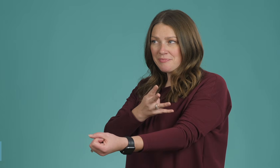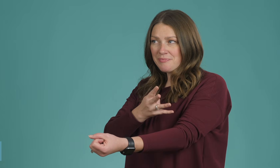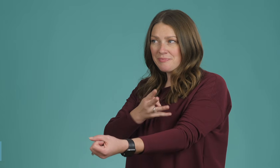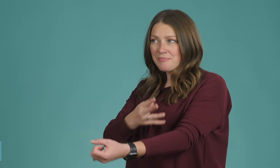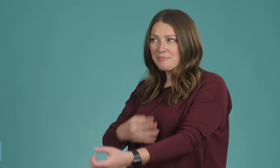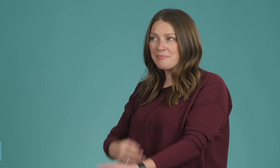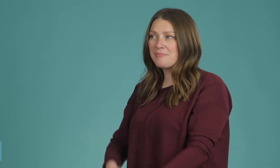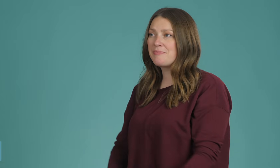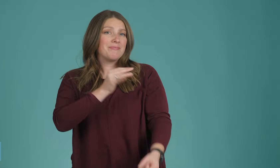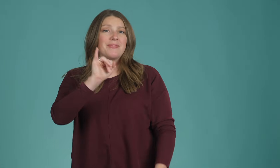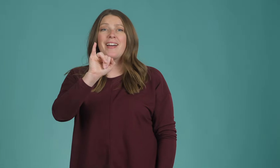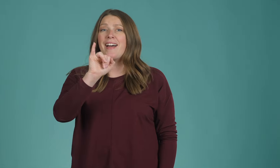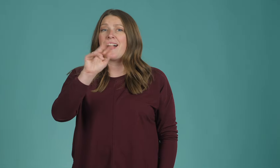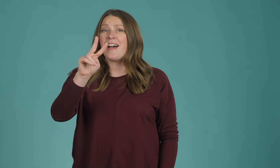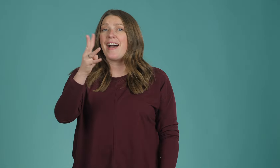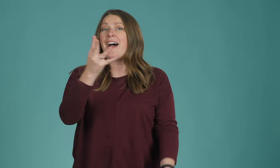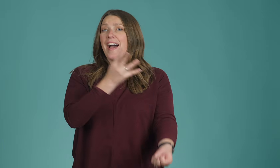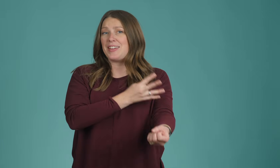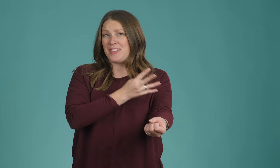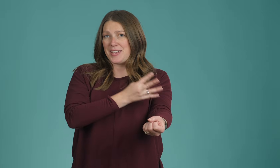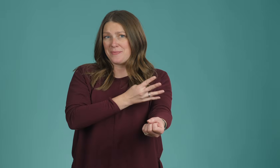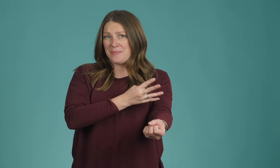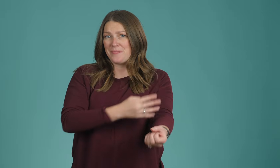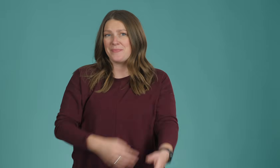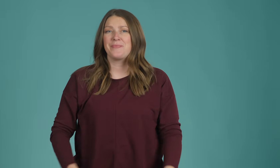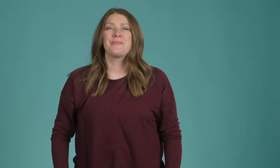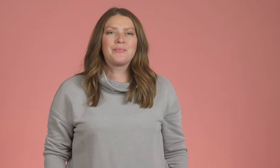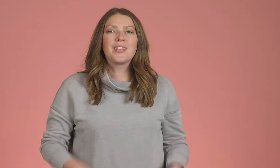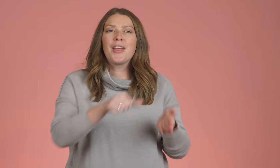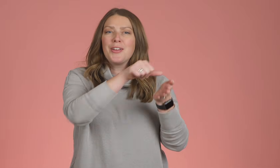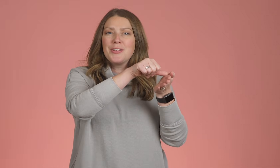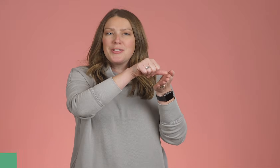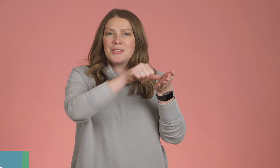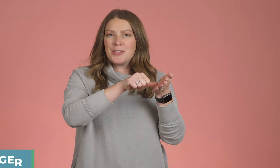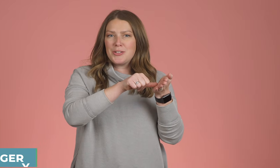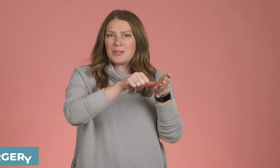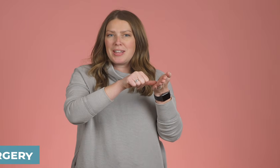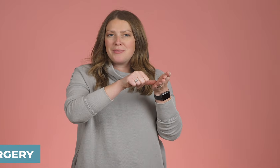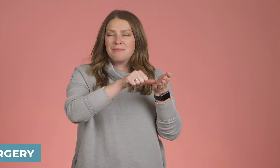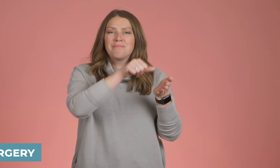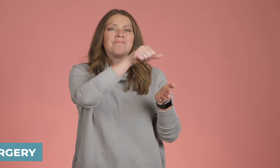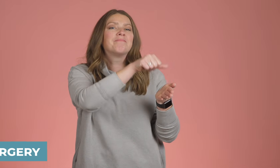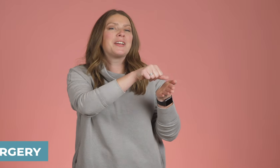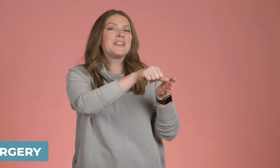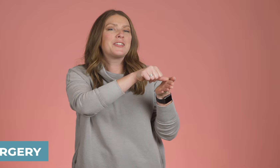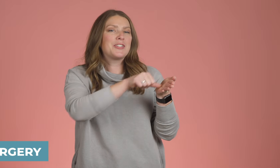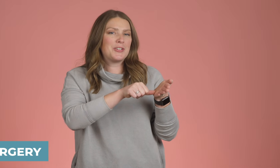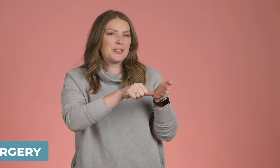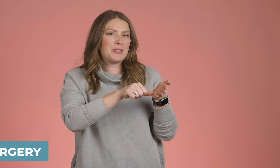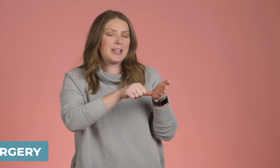going in. I.V. Surgery.